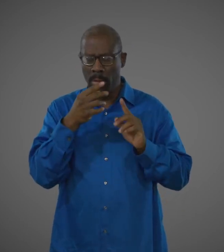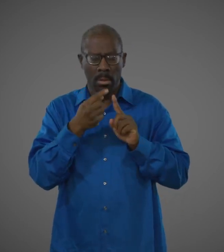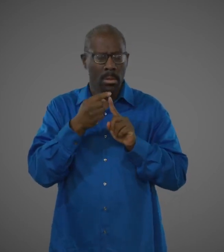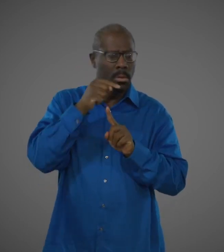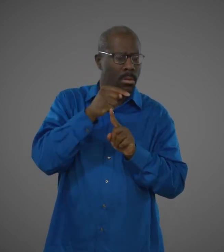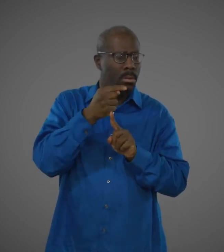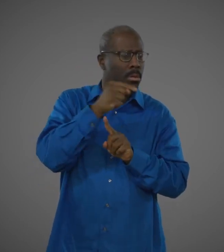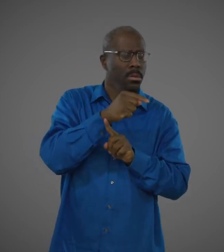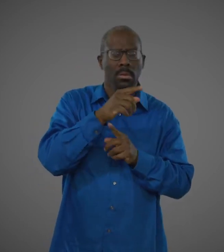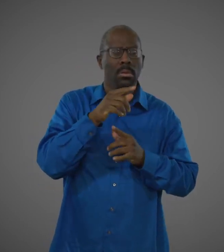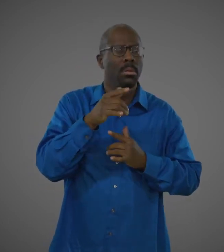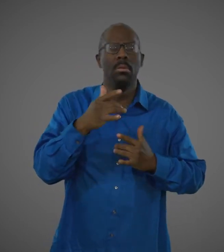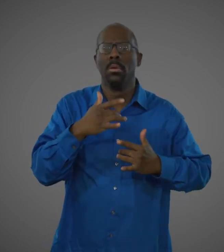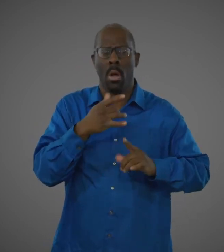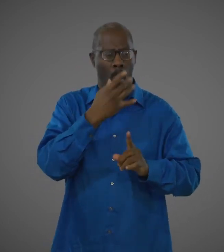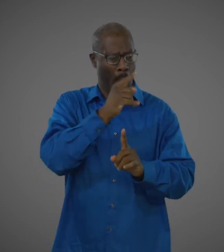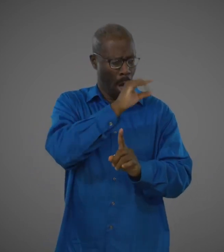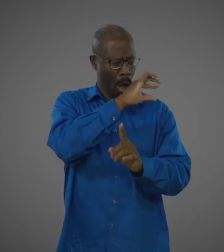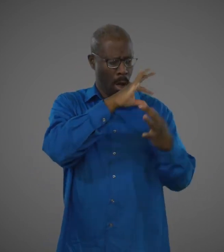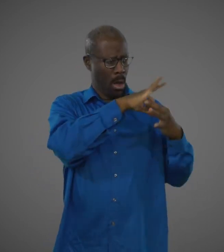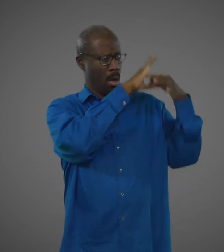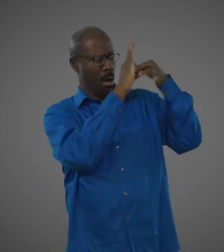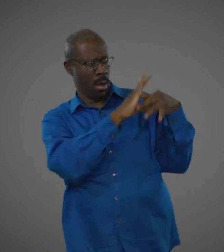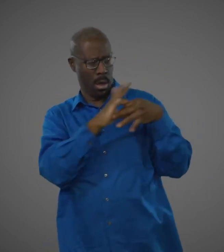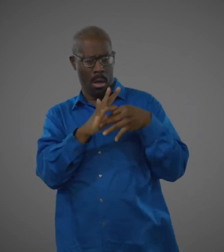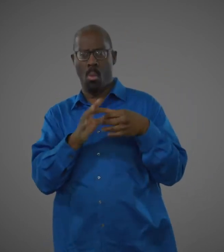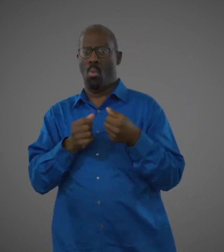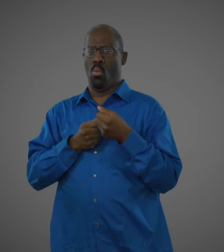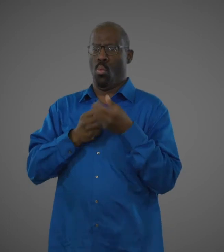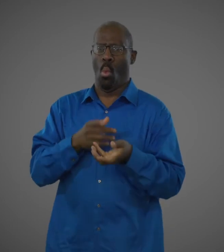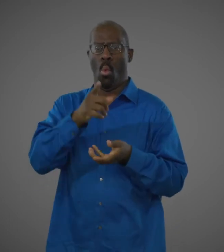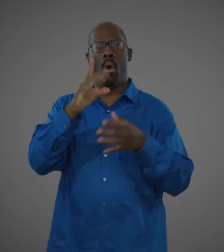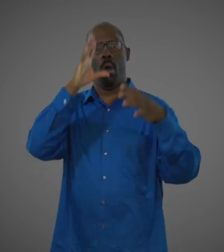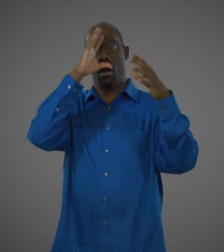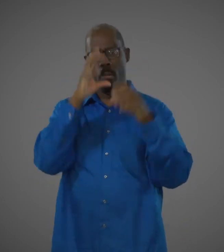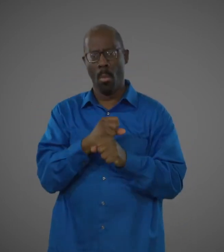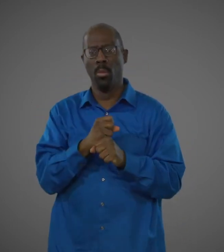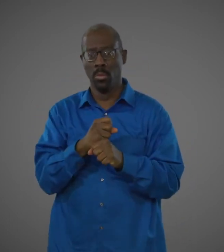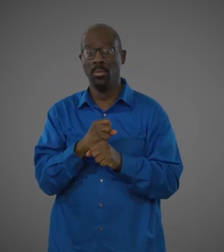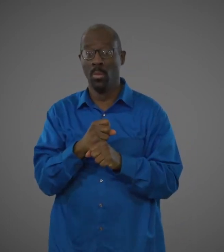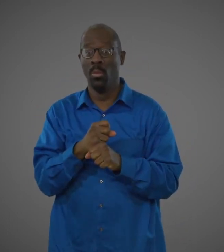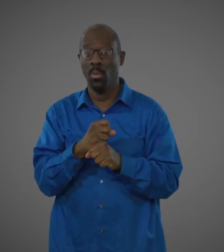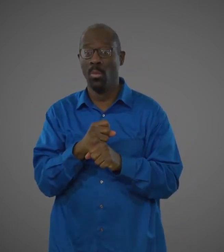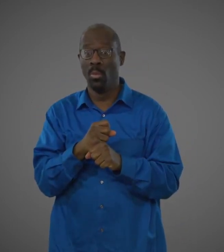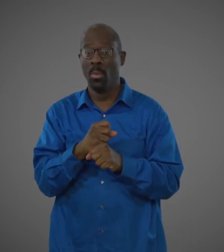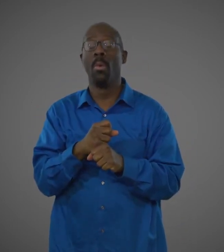Also, if you faint, try to remember what you did right before you fainted, step by step, to find reasons.